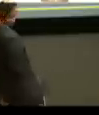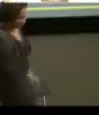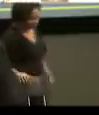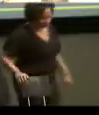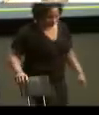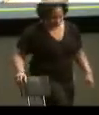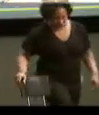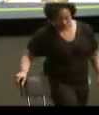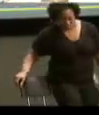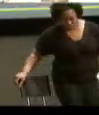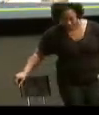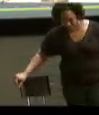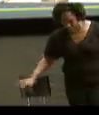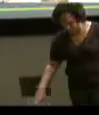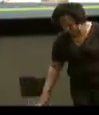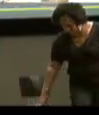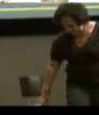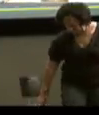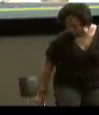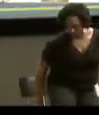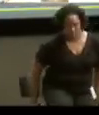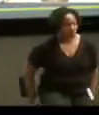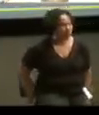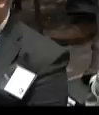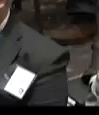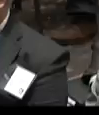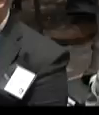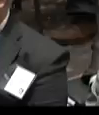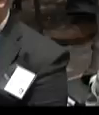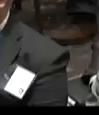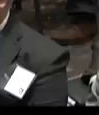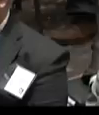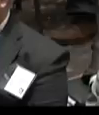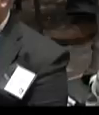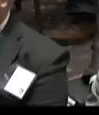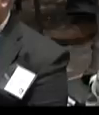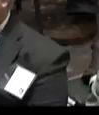YOU HELP TO MAKE THAT HAPPEN. GOOD AFTERNOON, I'M PRESIDENT OF ATLANTIC ENERGY ENGINEERING.